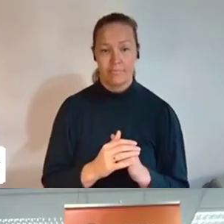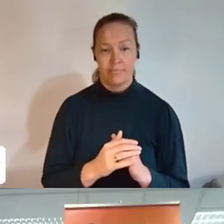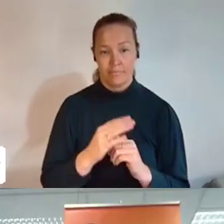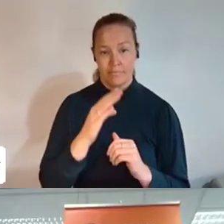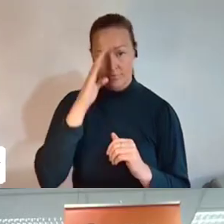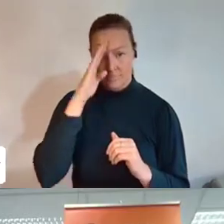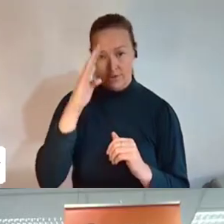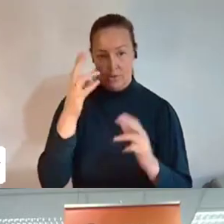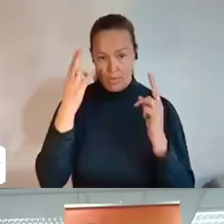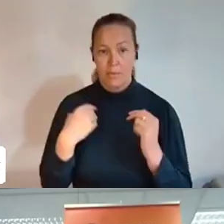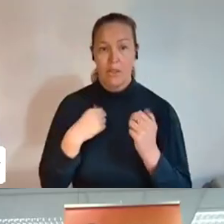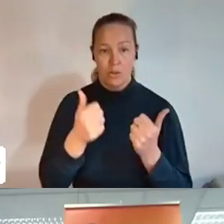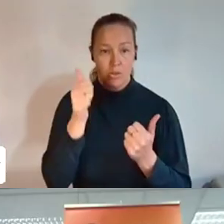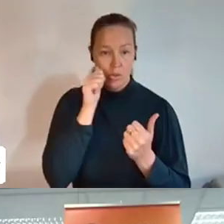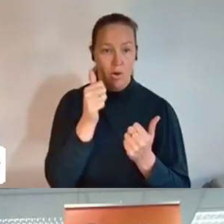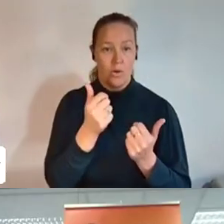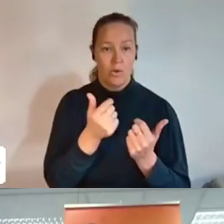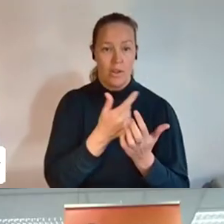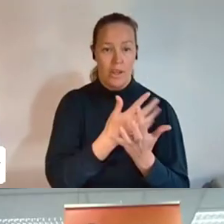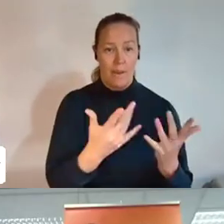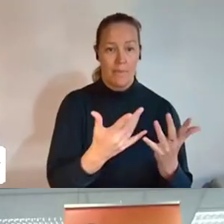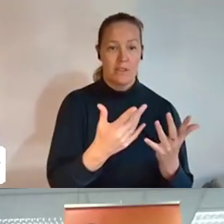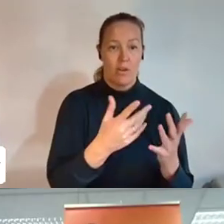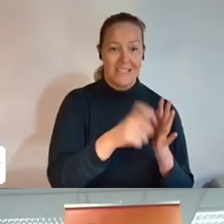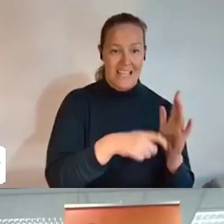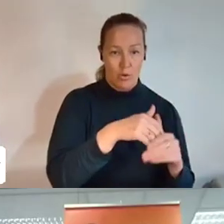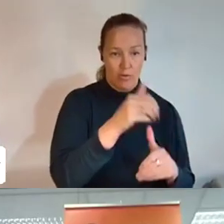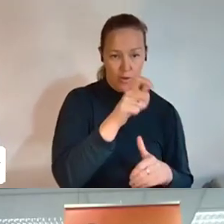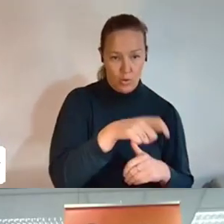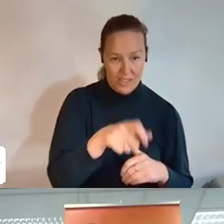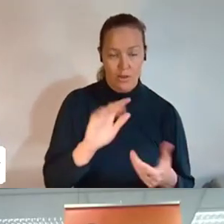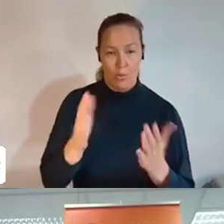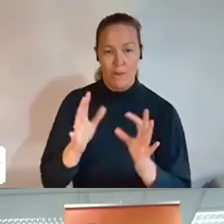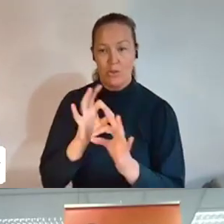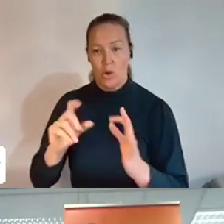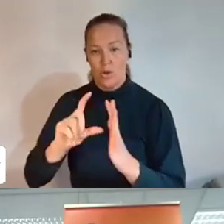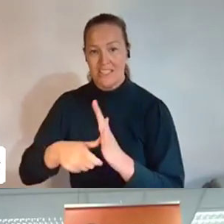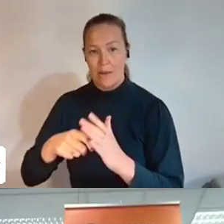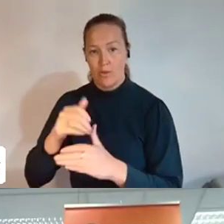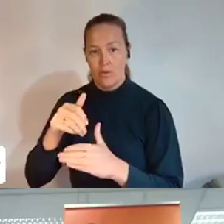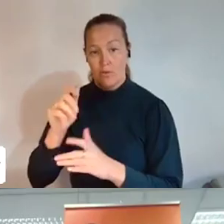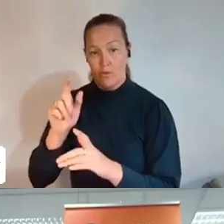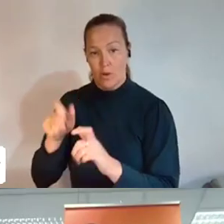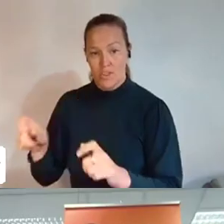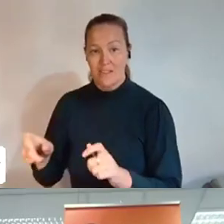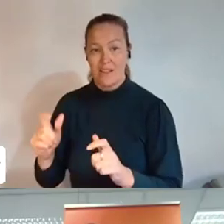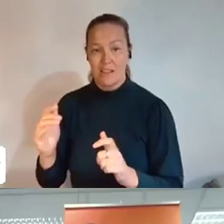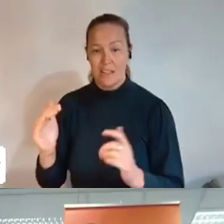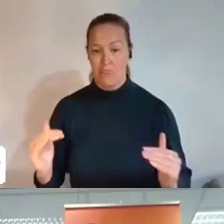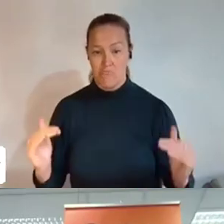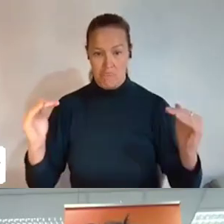disabled voters versus non disabled voters is as high as it is. I think I heard you say that you